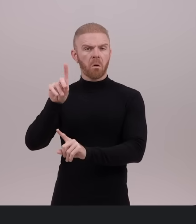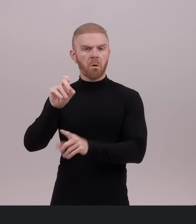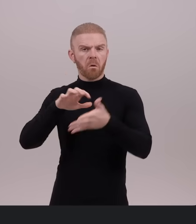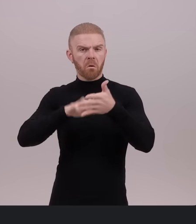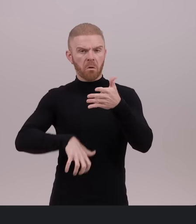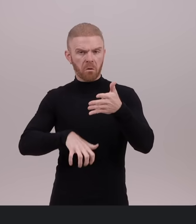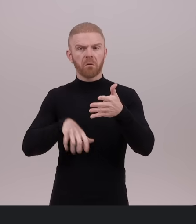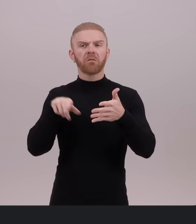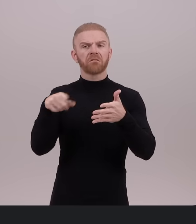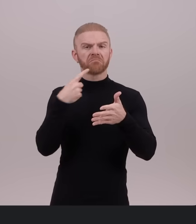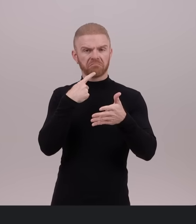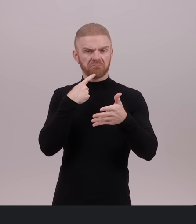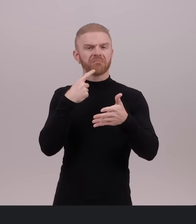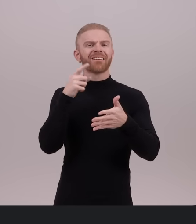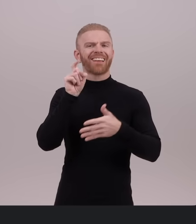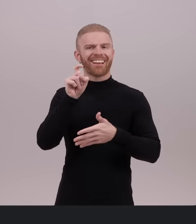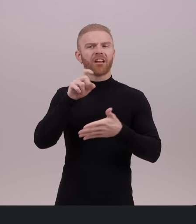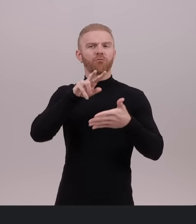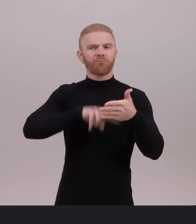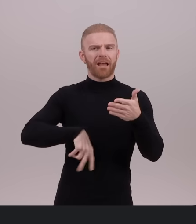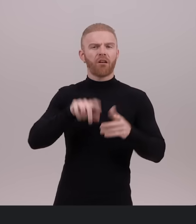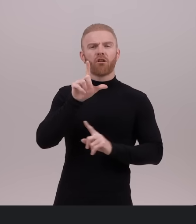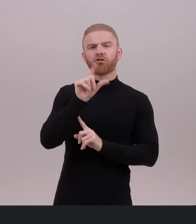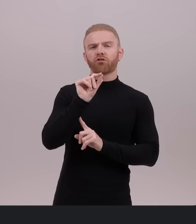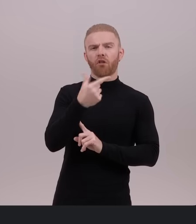and hopefully will give us some indication of how training is going.